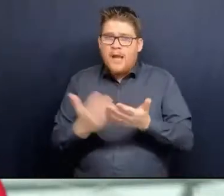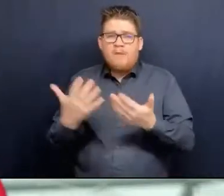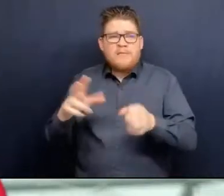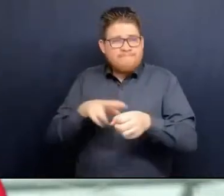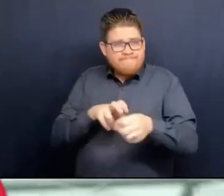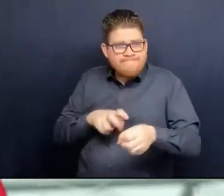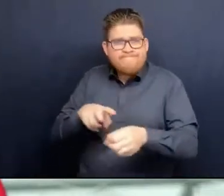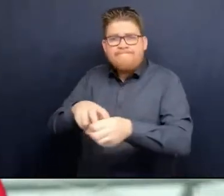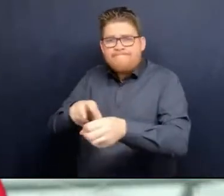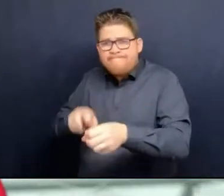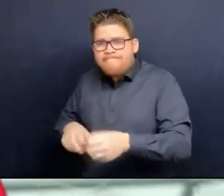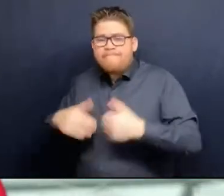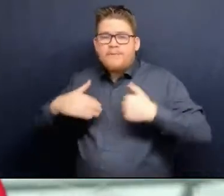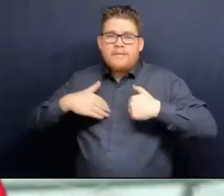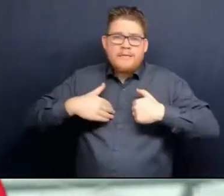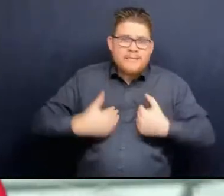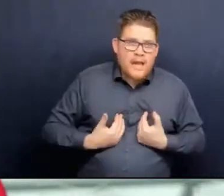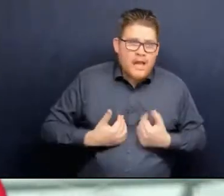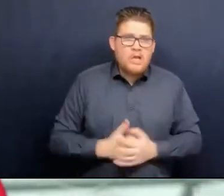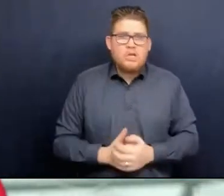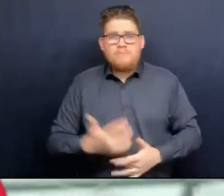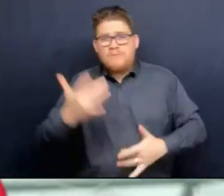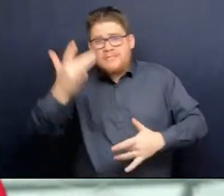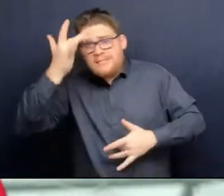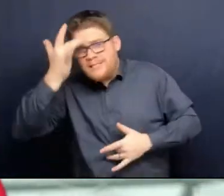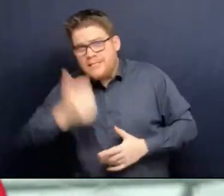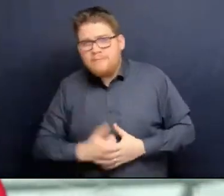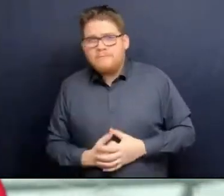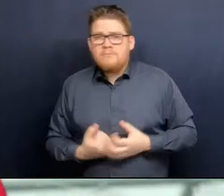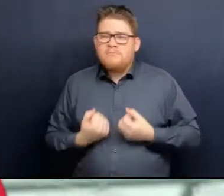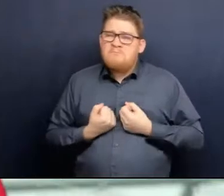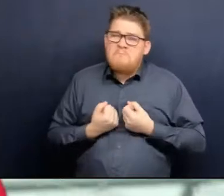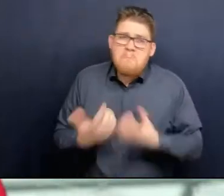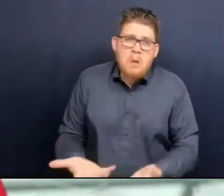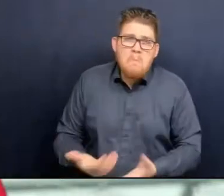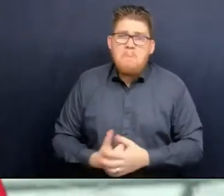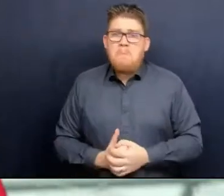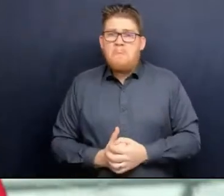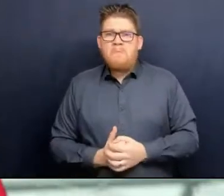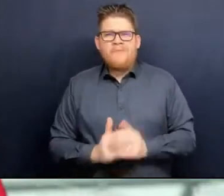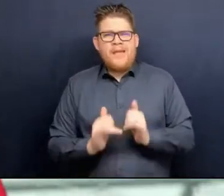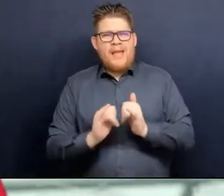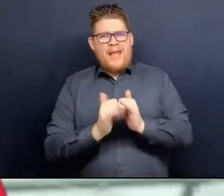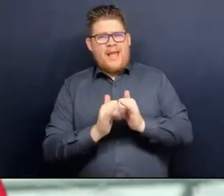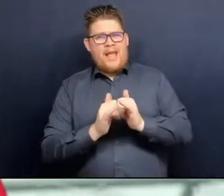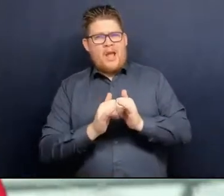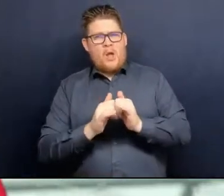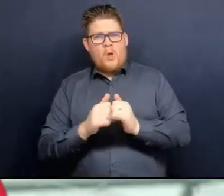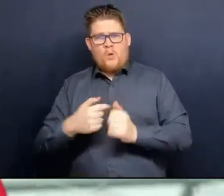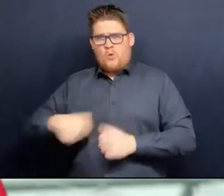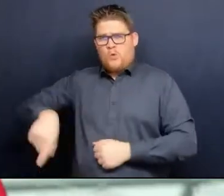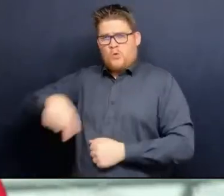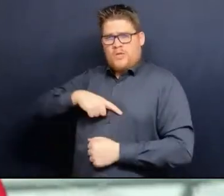tired and being burnt out. Being sick. So how do we support